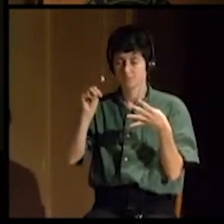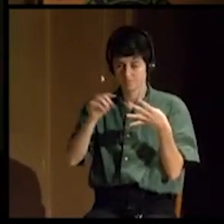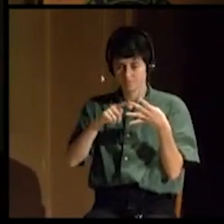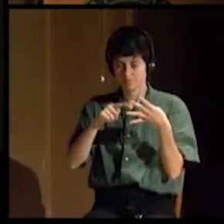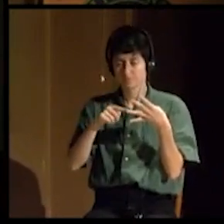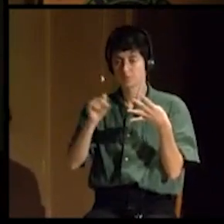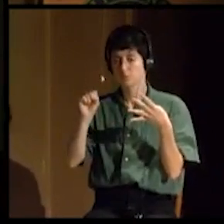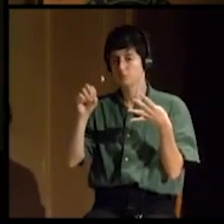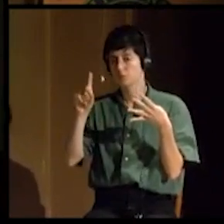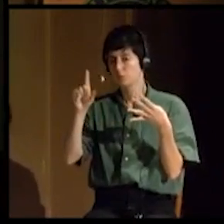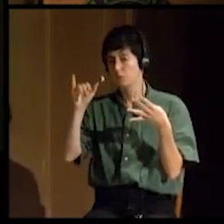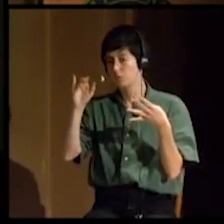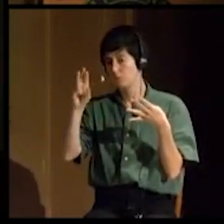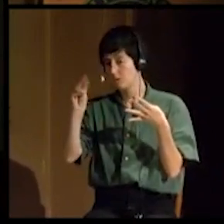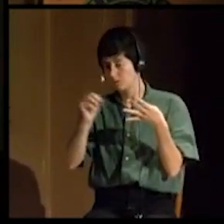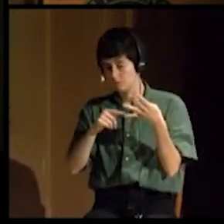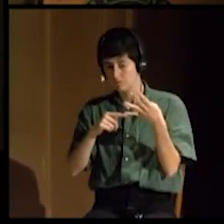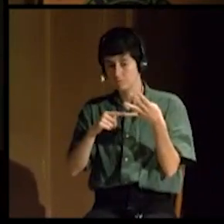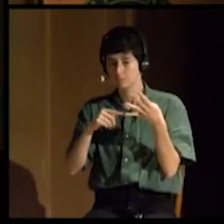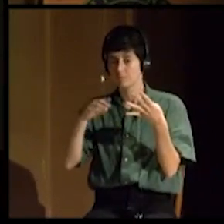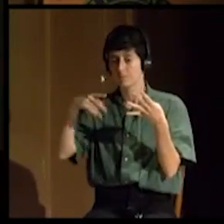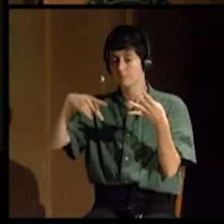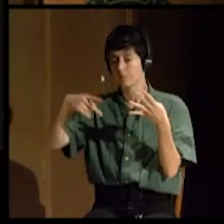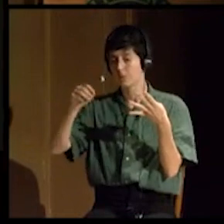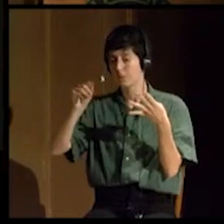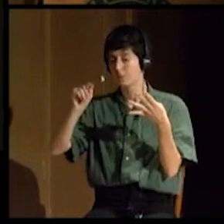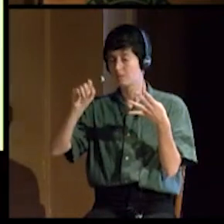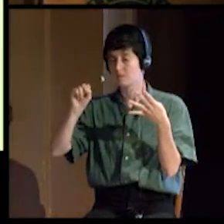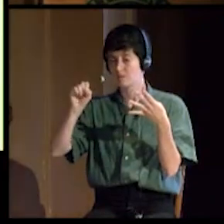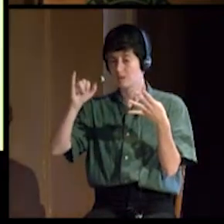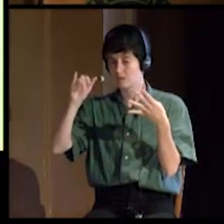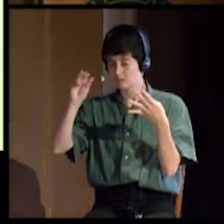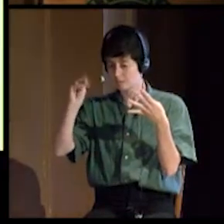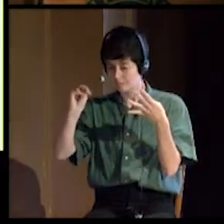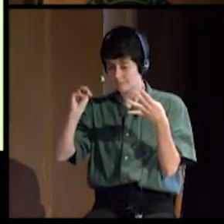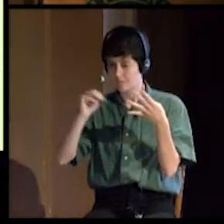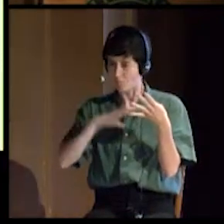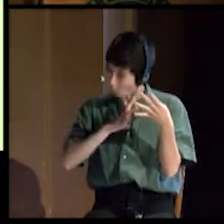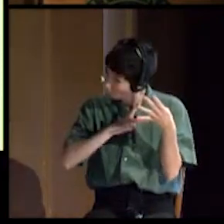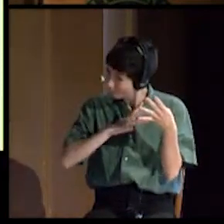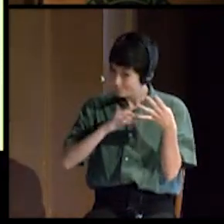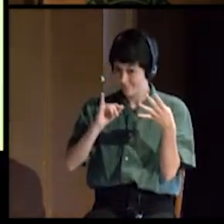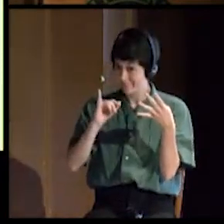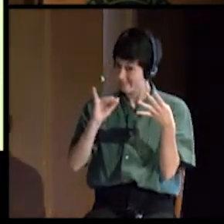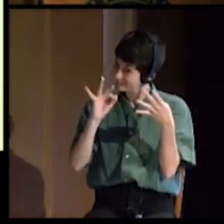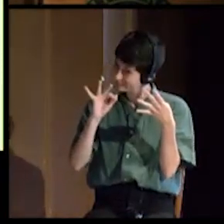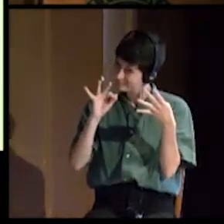that when you mix them together, they have this really interesting behavior. And I wanna show you on this phase diagram.